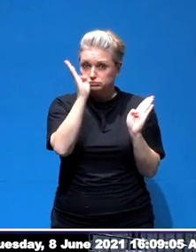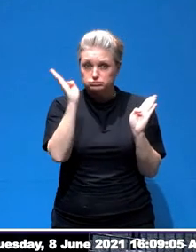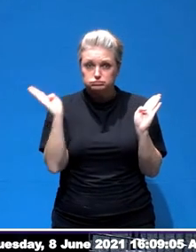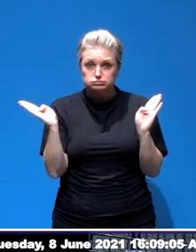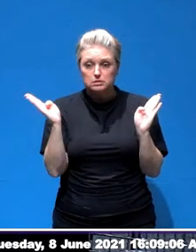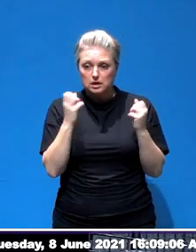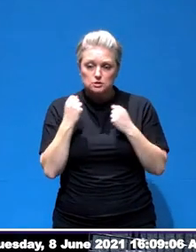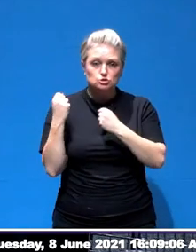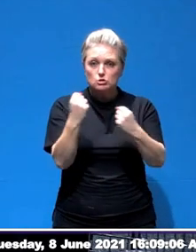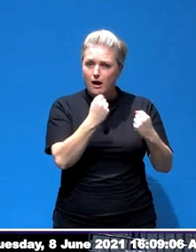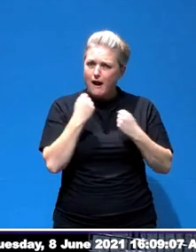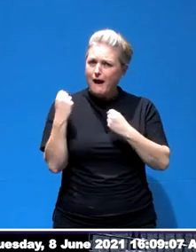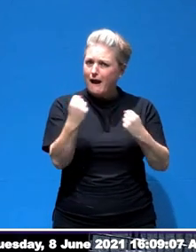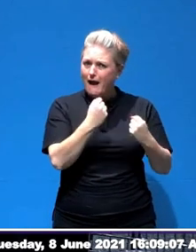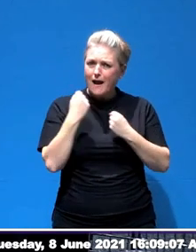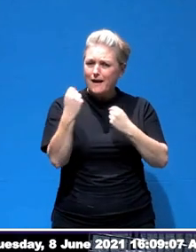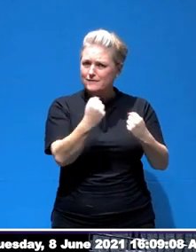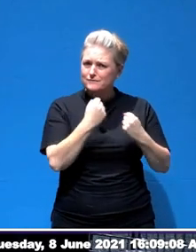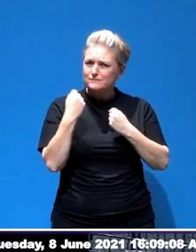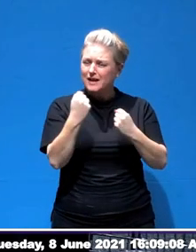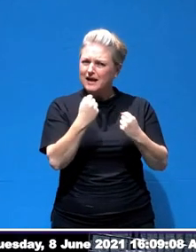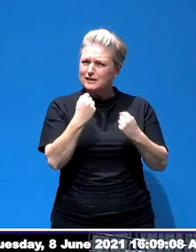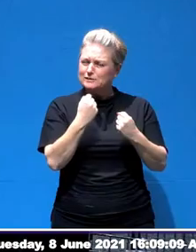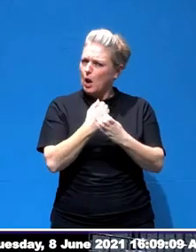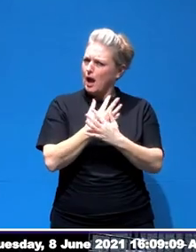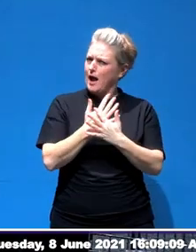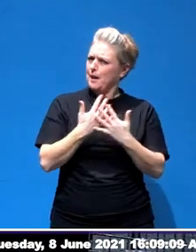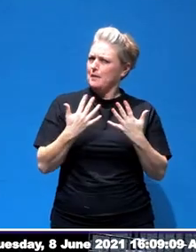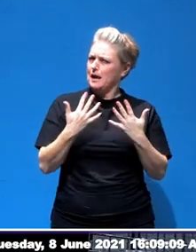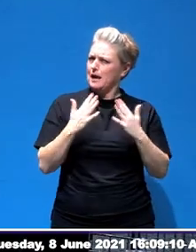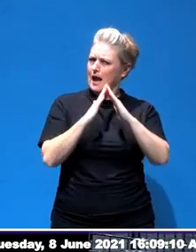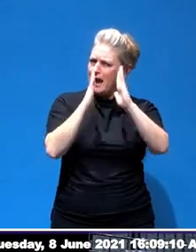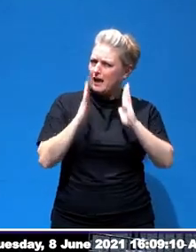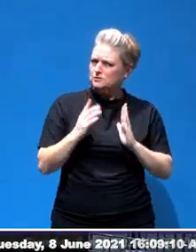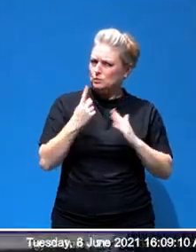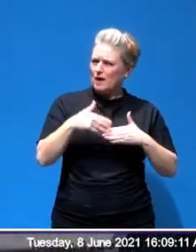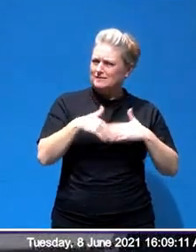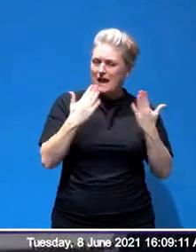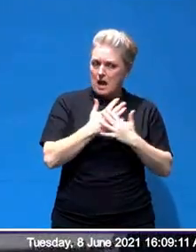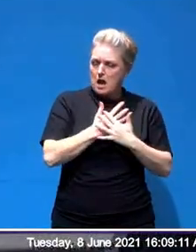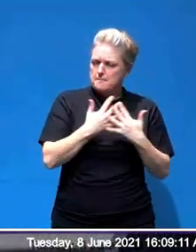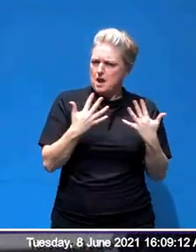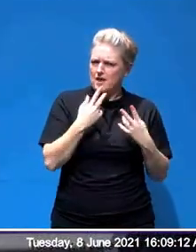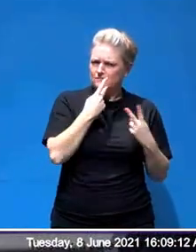Yes. COMMISSIONER McEWIN: How many houses would you visit in one day? It just depends on the clustering.